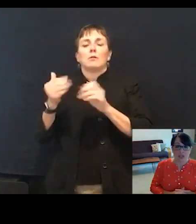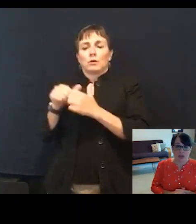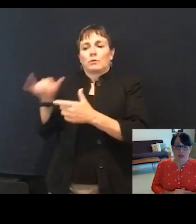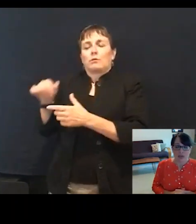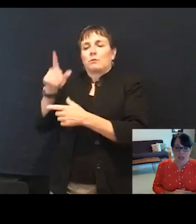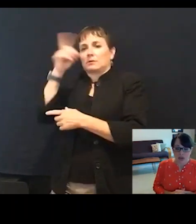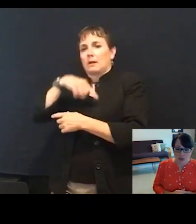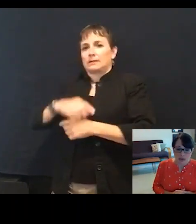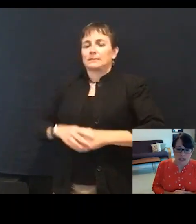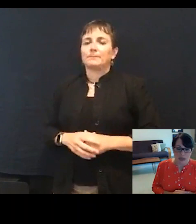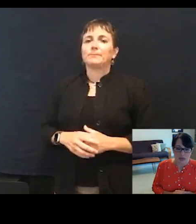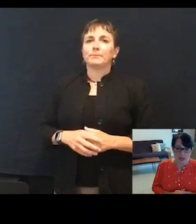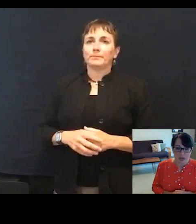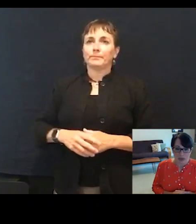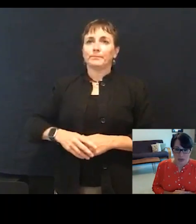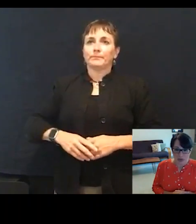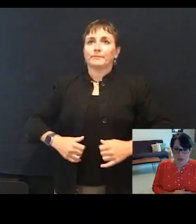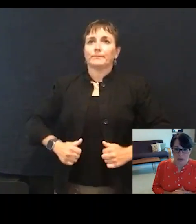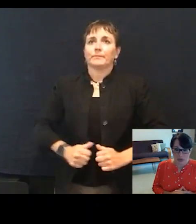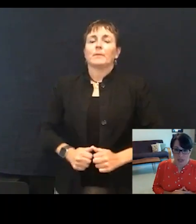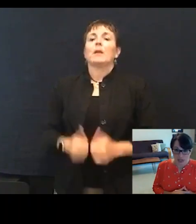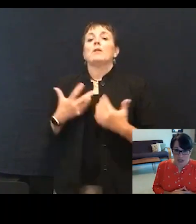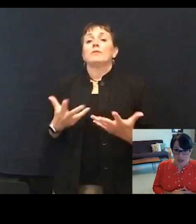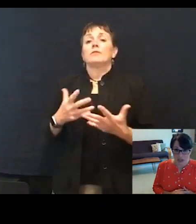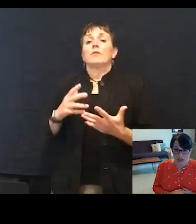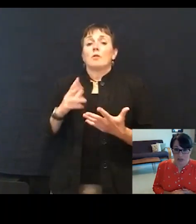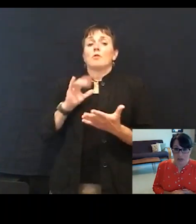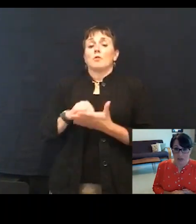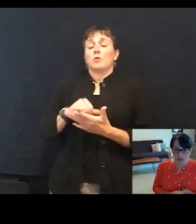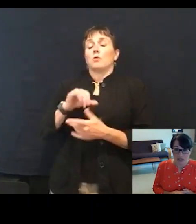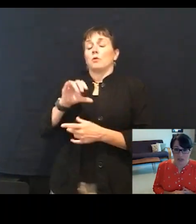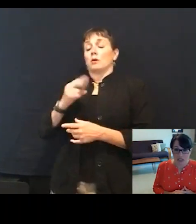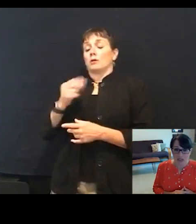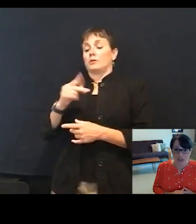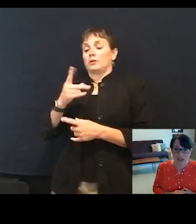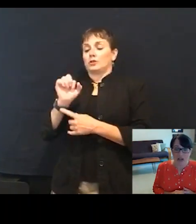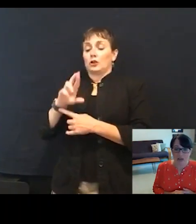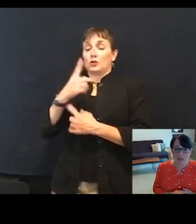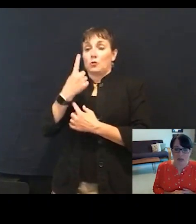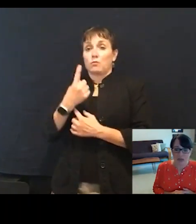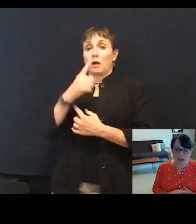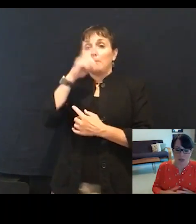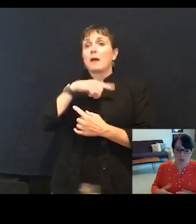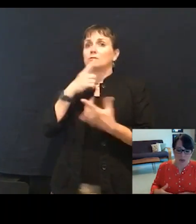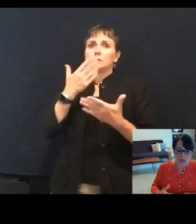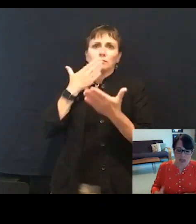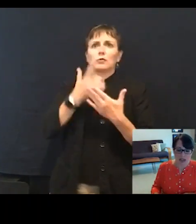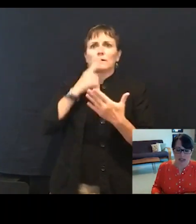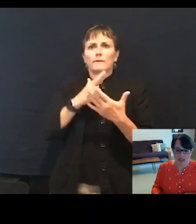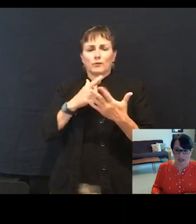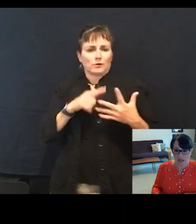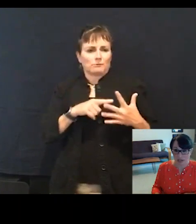So the shaker-1 mice were very useful for early studies of this disease, but they weren't that easy to deal